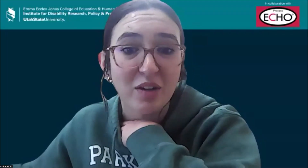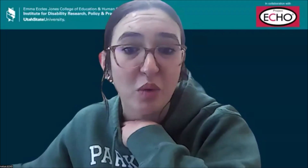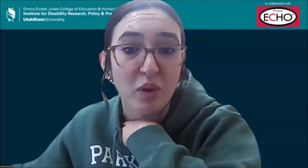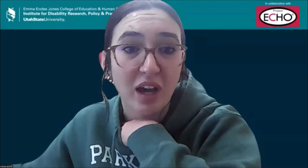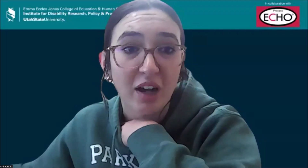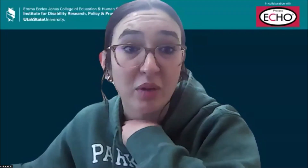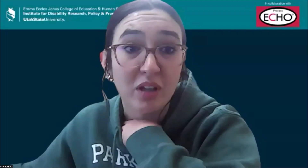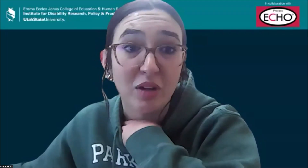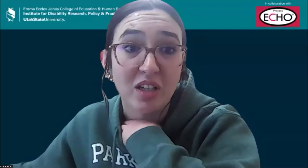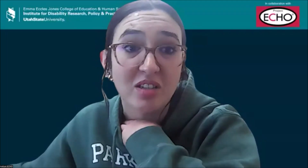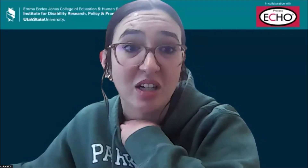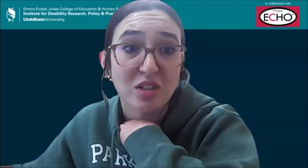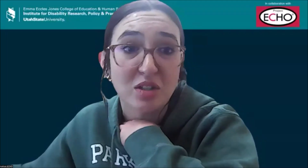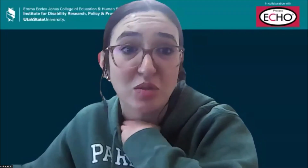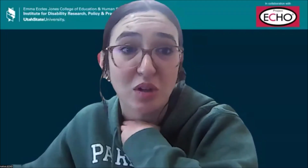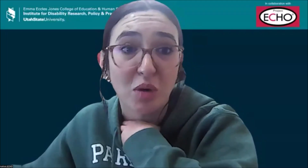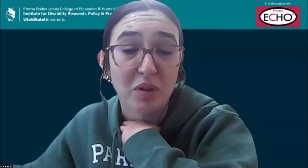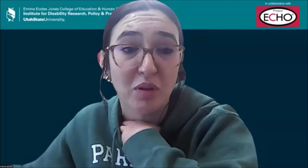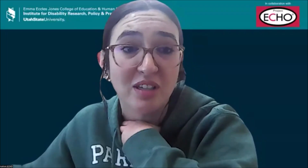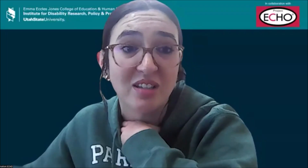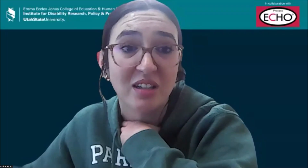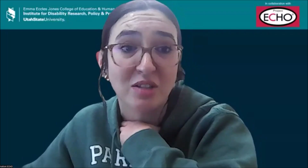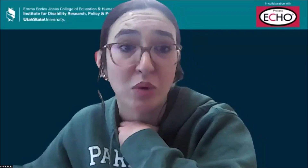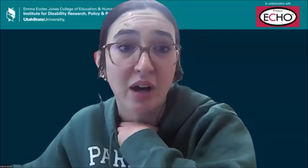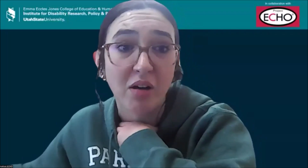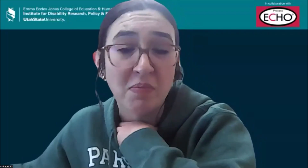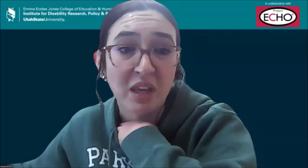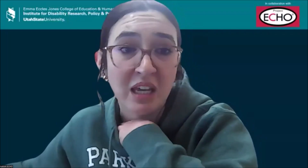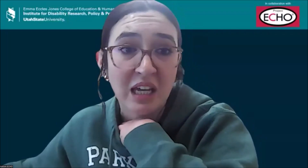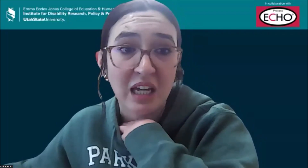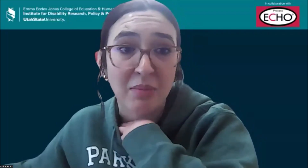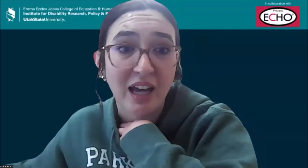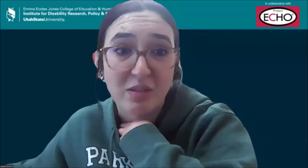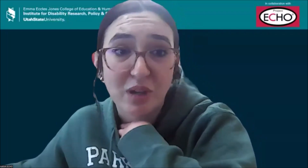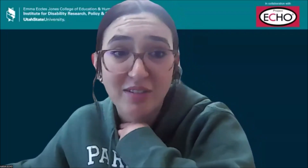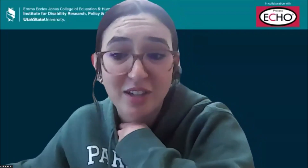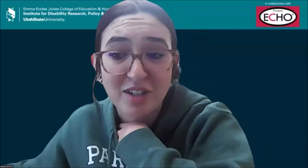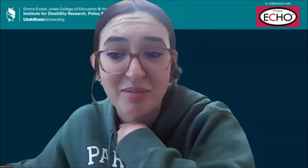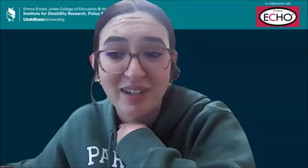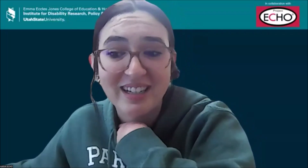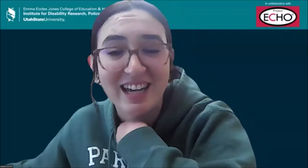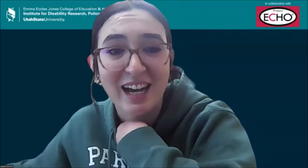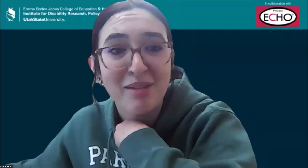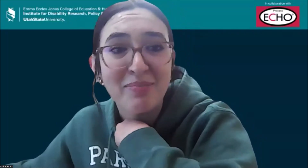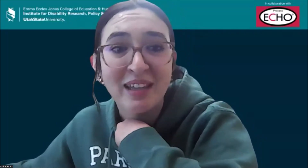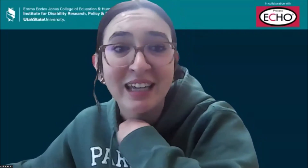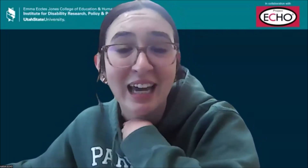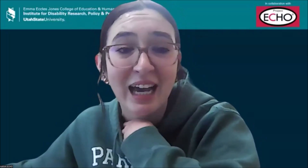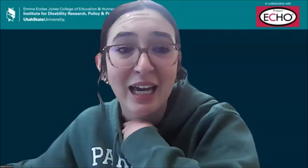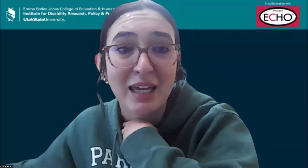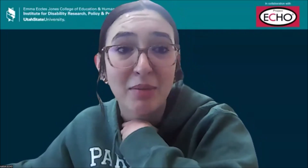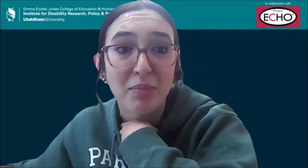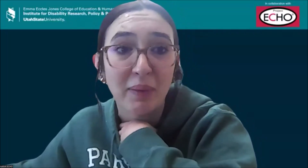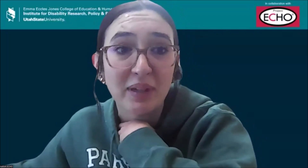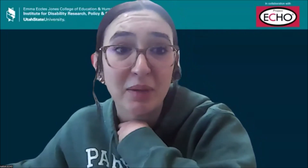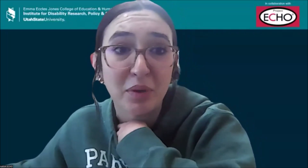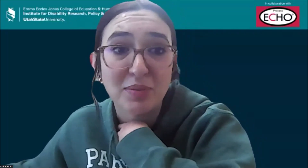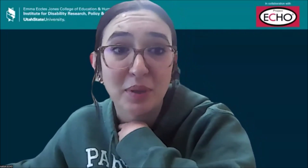hope you guys did as well as we have such a limited time, I am probably going to postpone talking about what we discussed